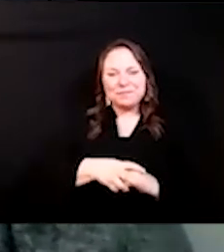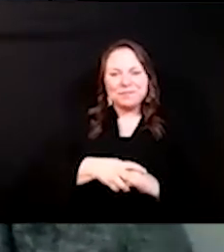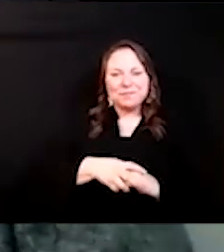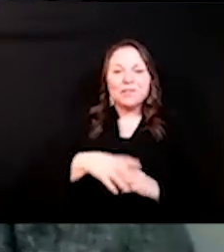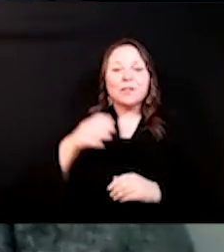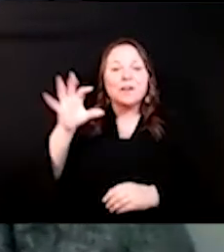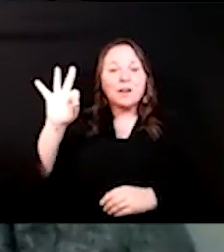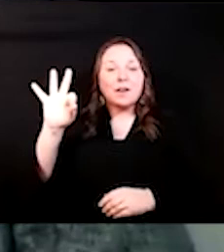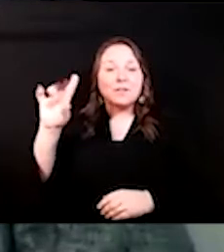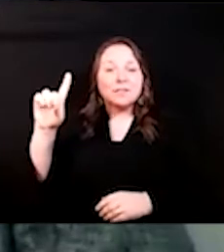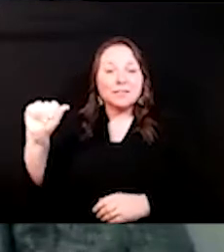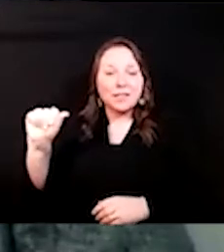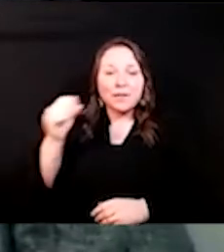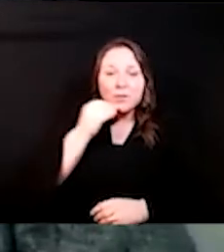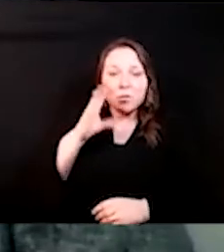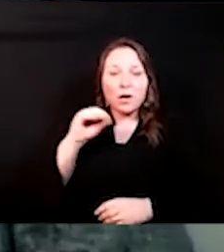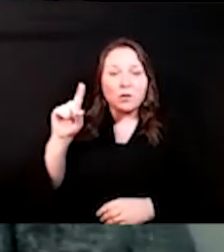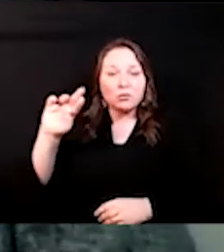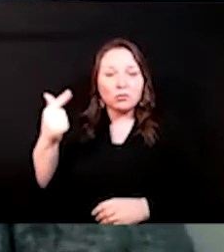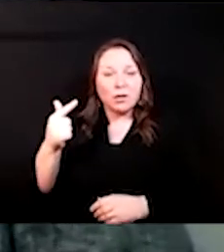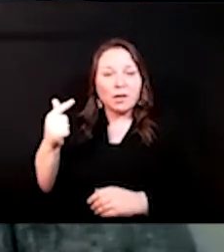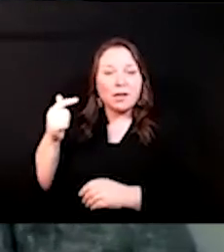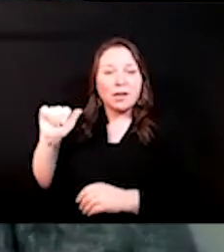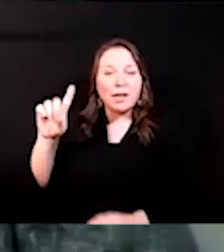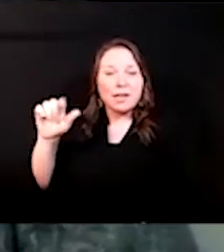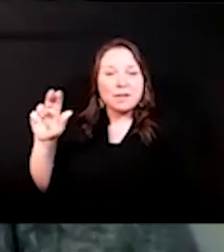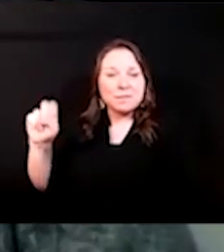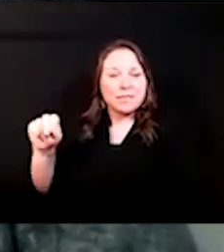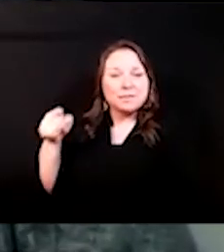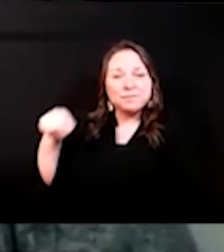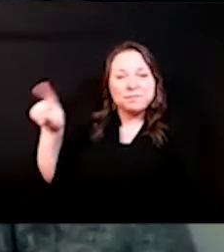DRUG ADMINISTRATION